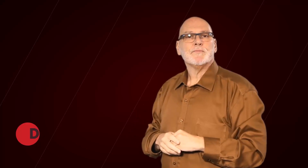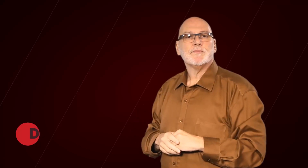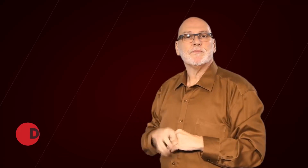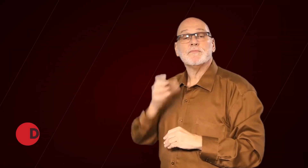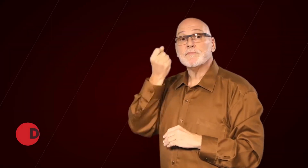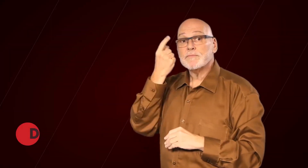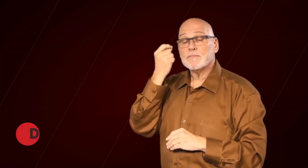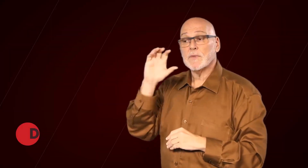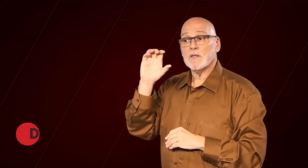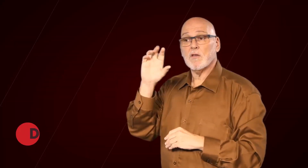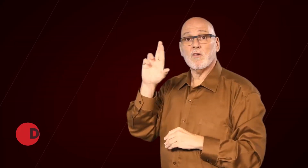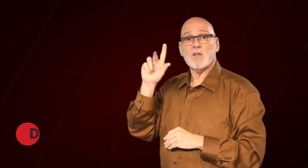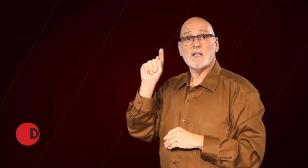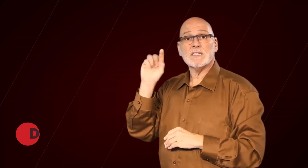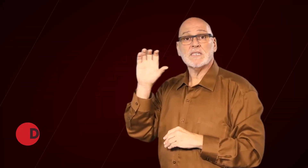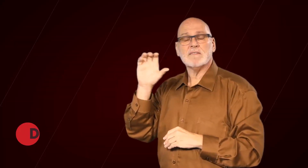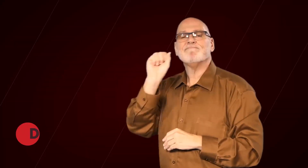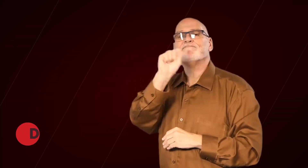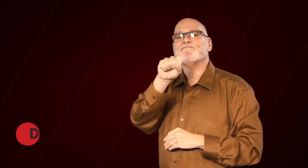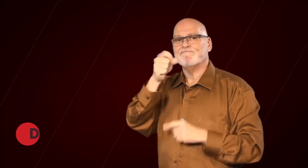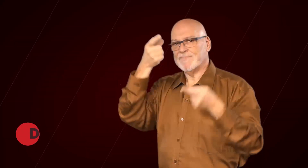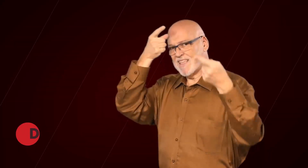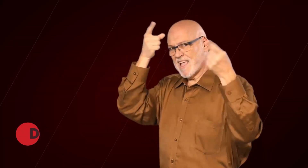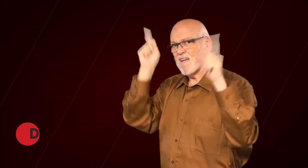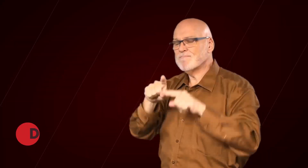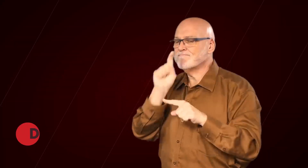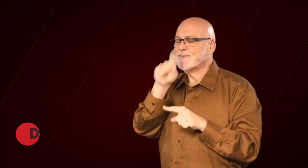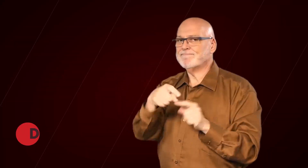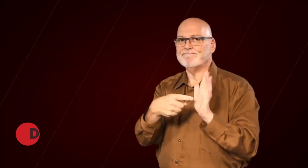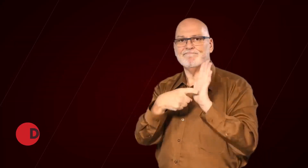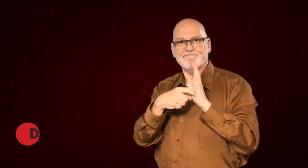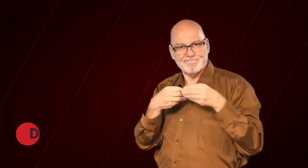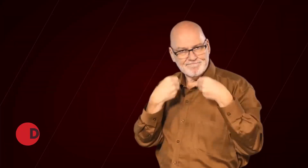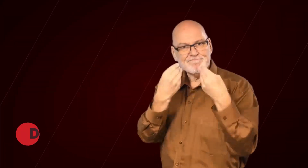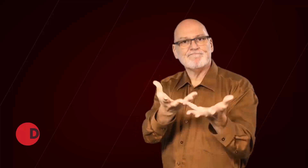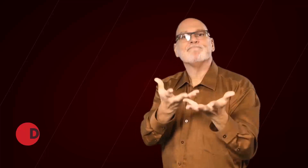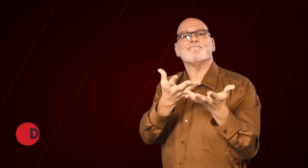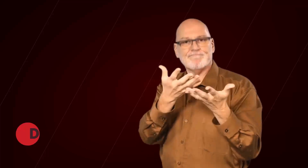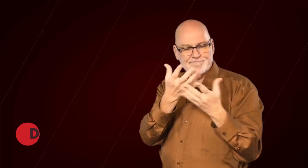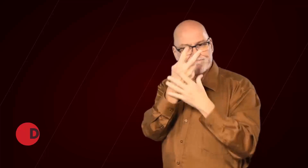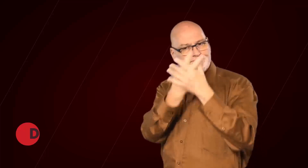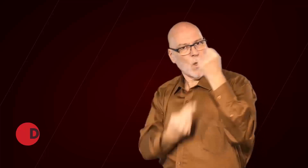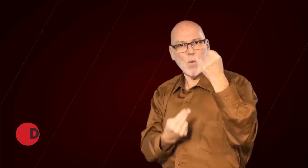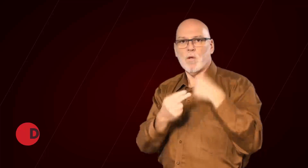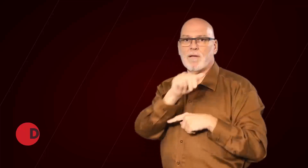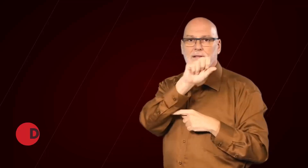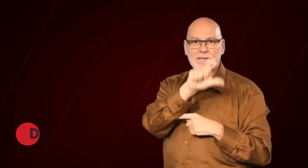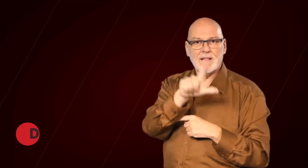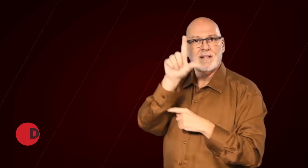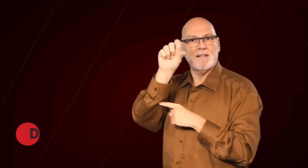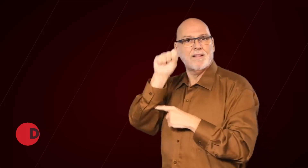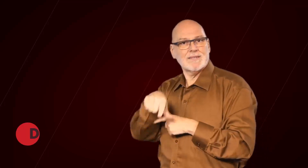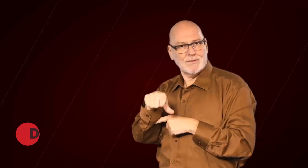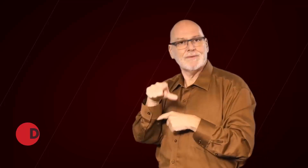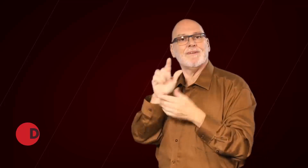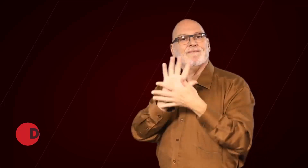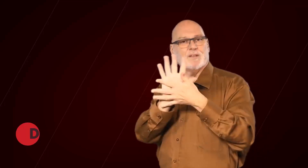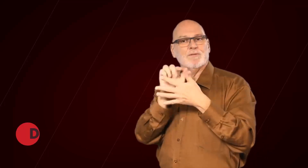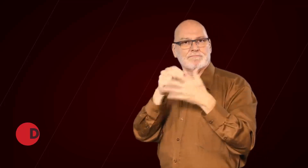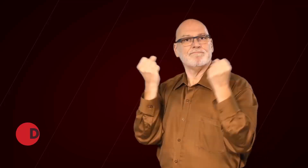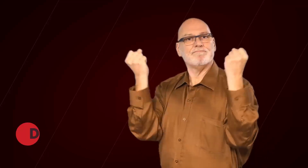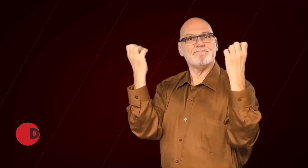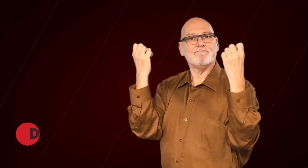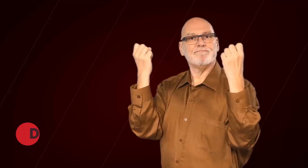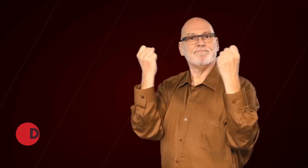CRTC has agreed to provide both ASL and LSQ video translations so Deaf people can